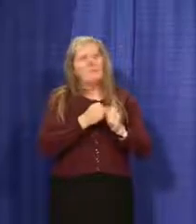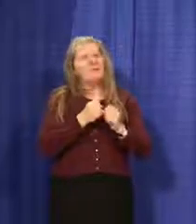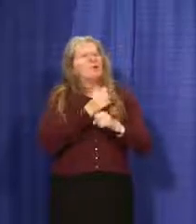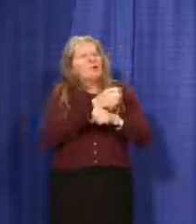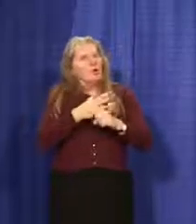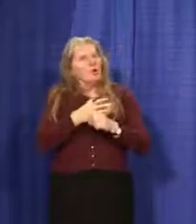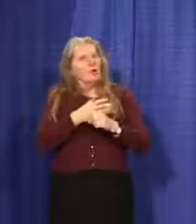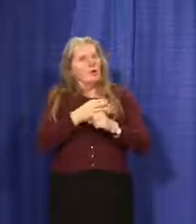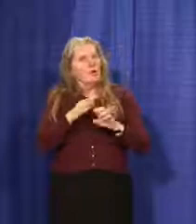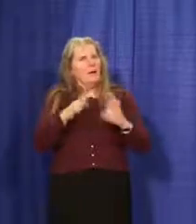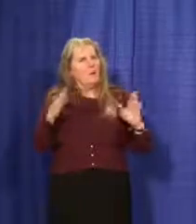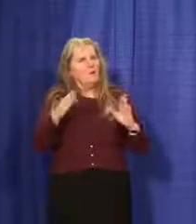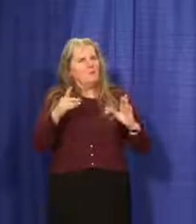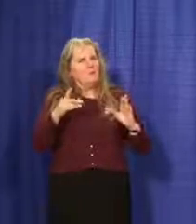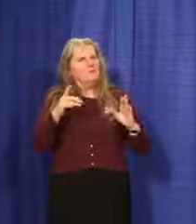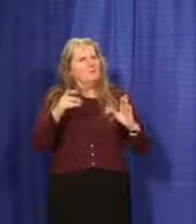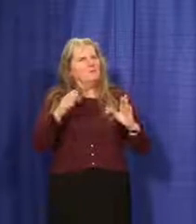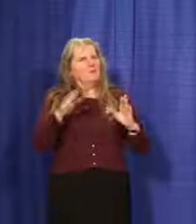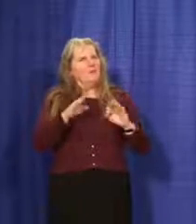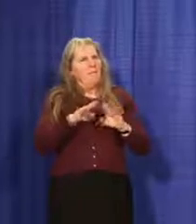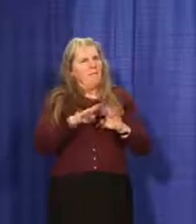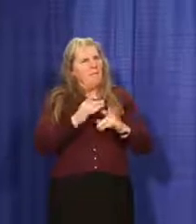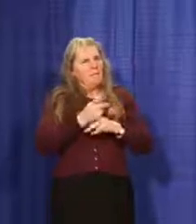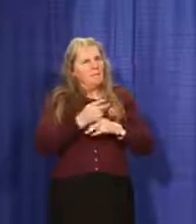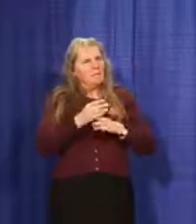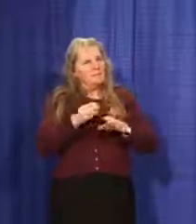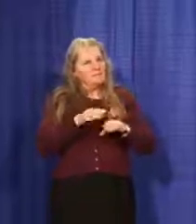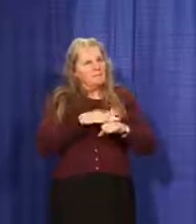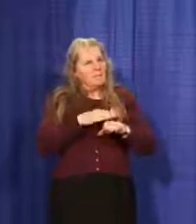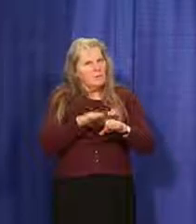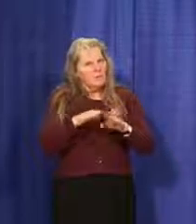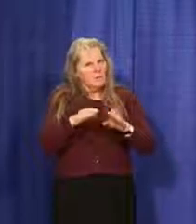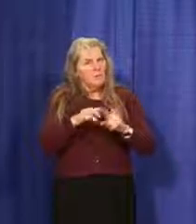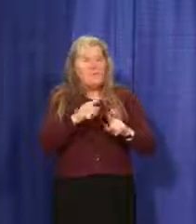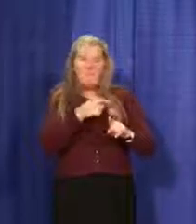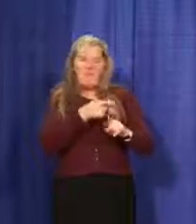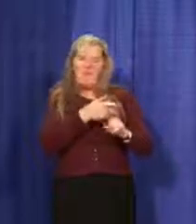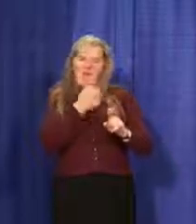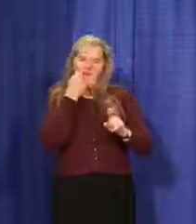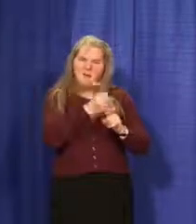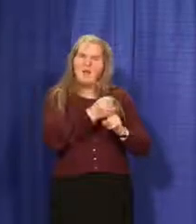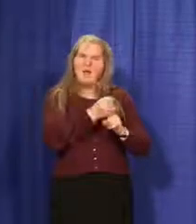called premature. But I think likely played a role